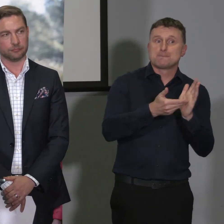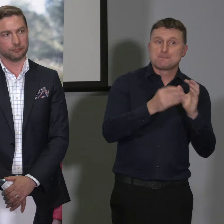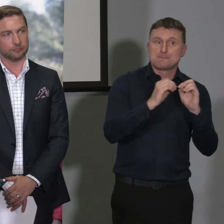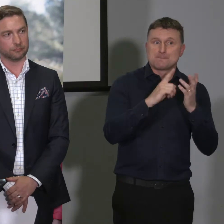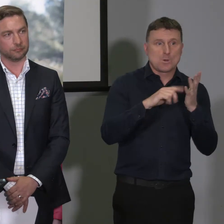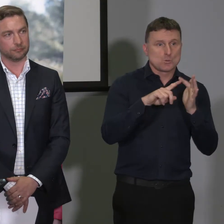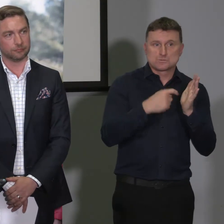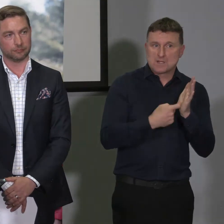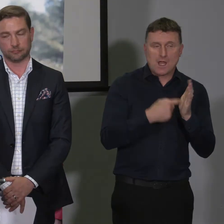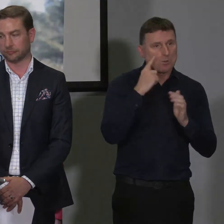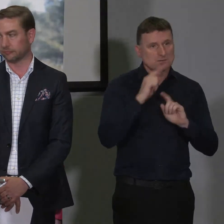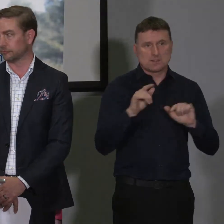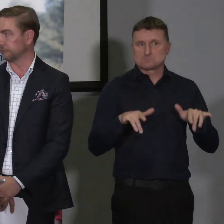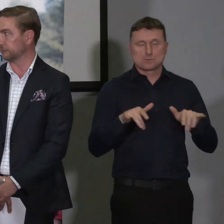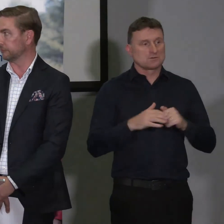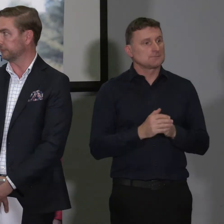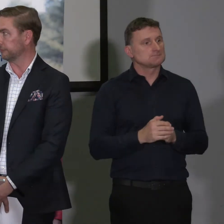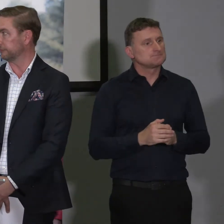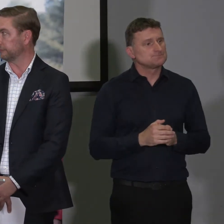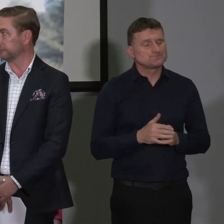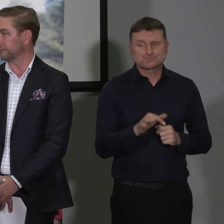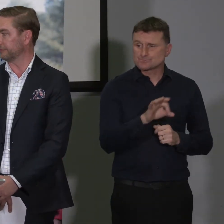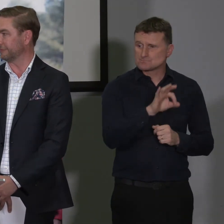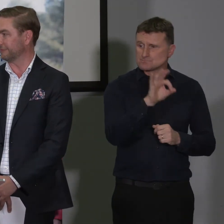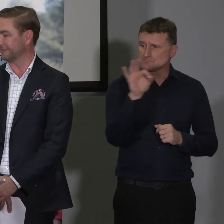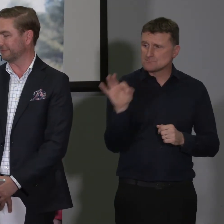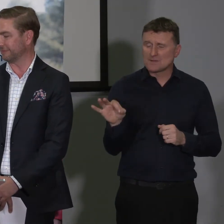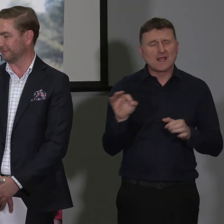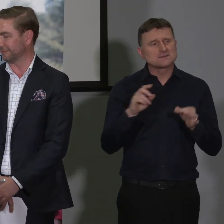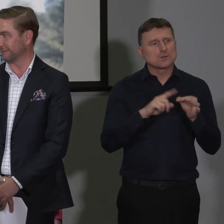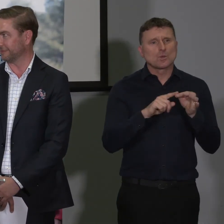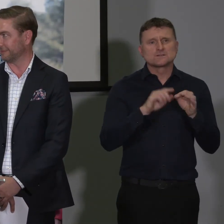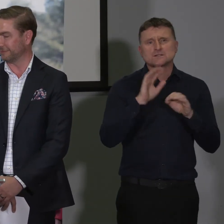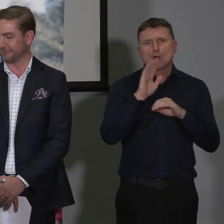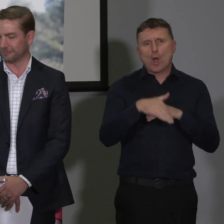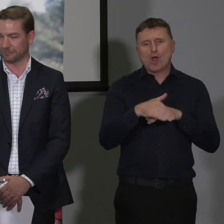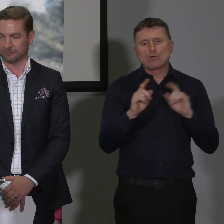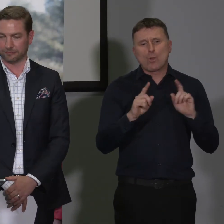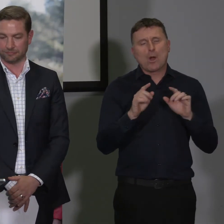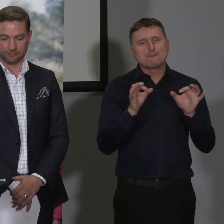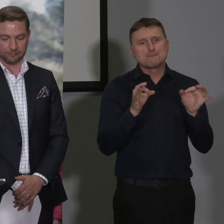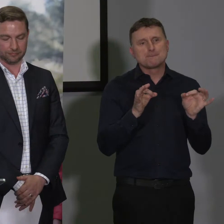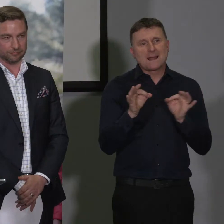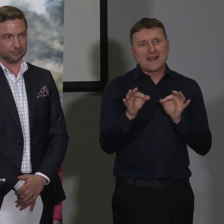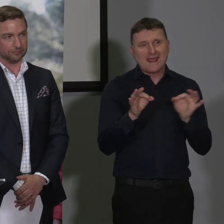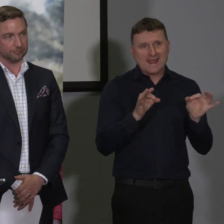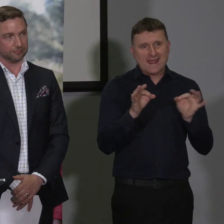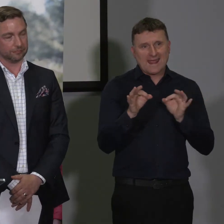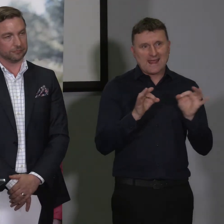for extending boosters to that age group at this stage. Question about planned